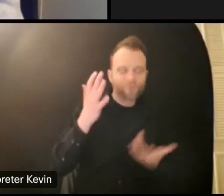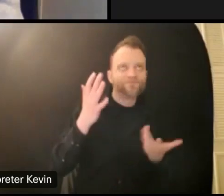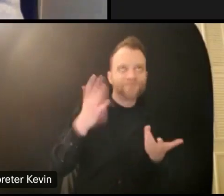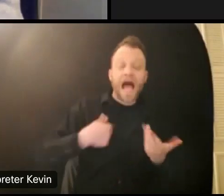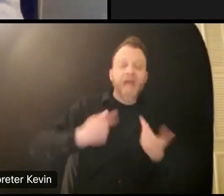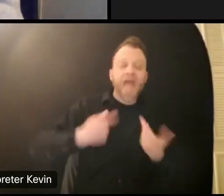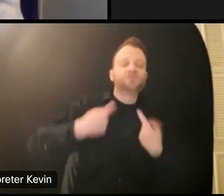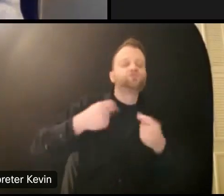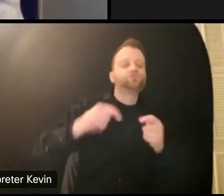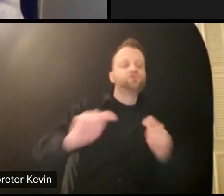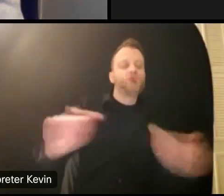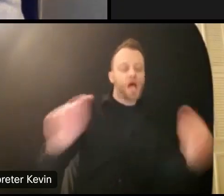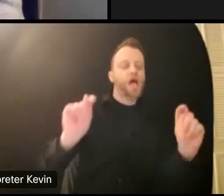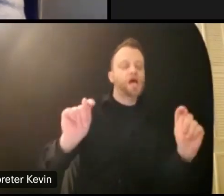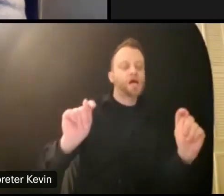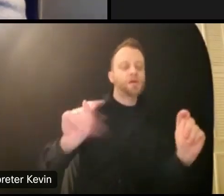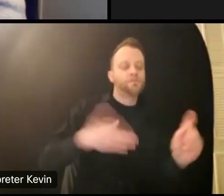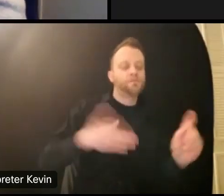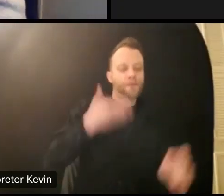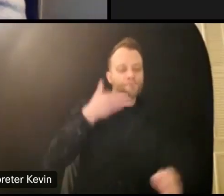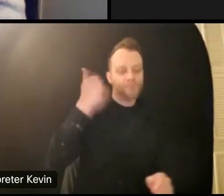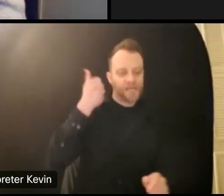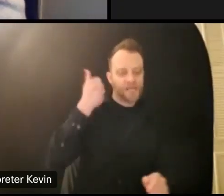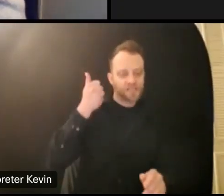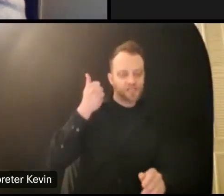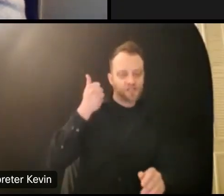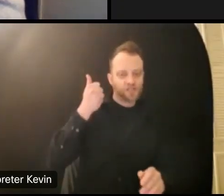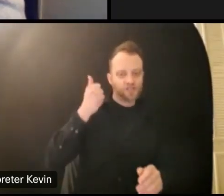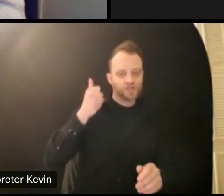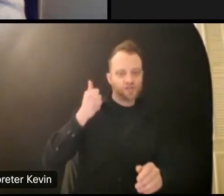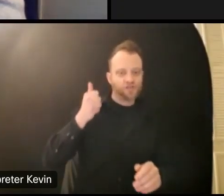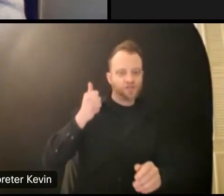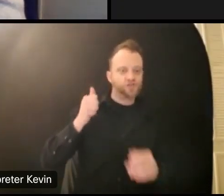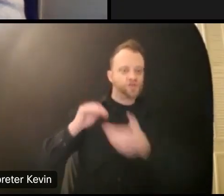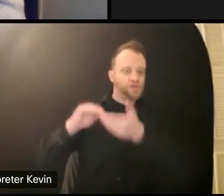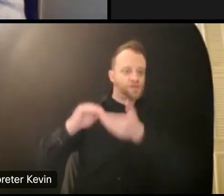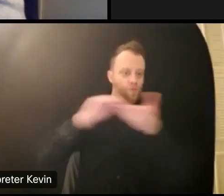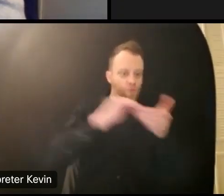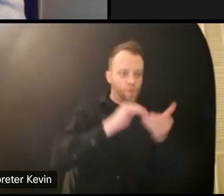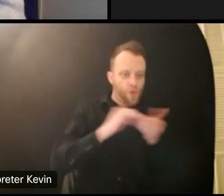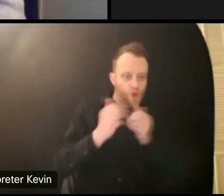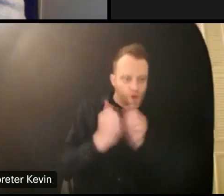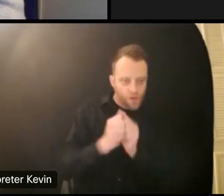to work with people and to meet them halfway or even to meet them three quarters of the